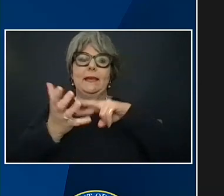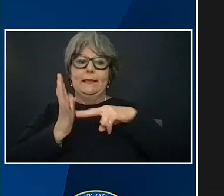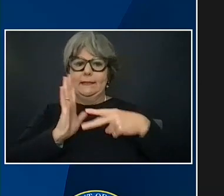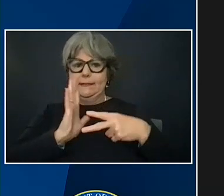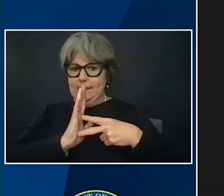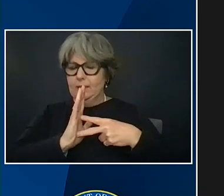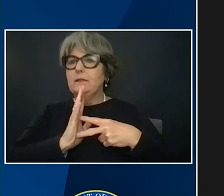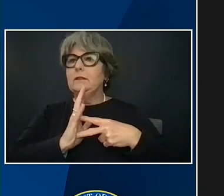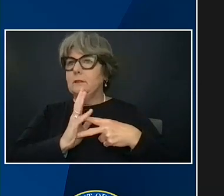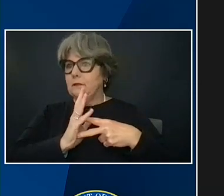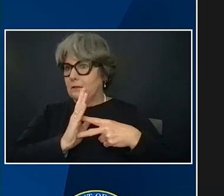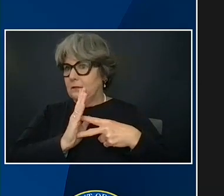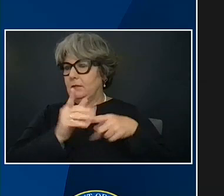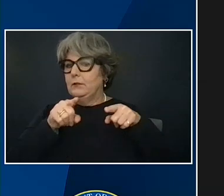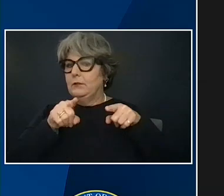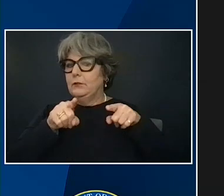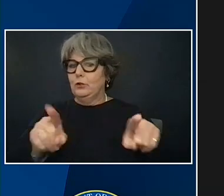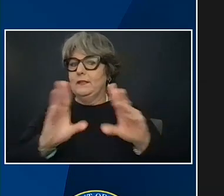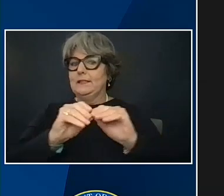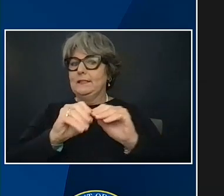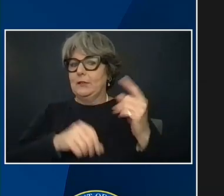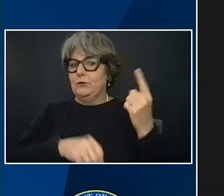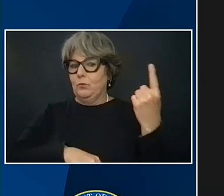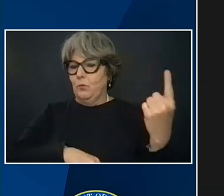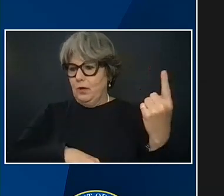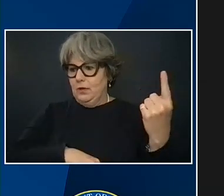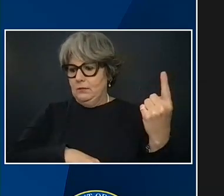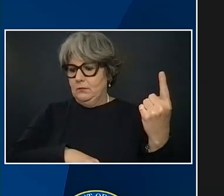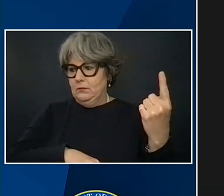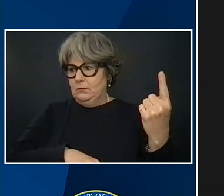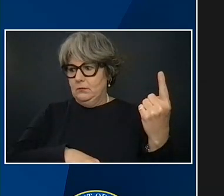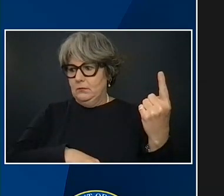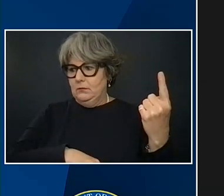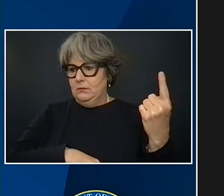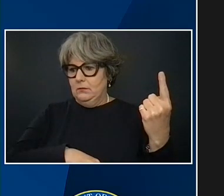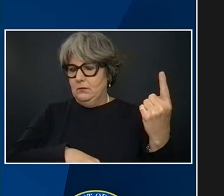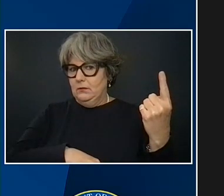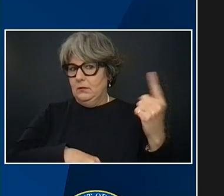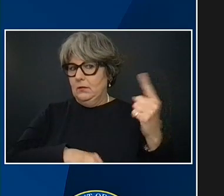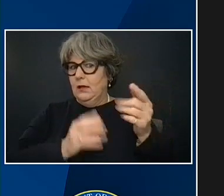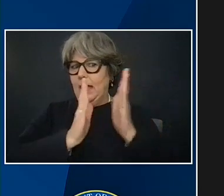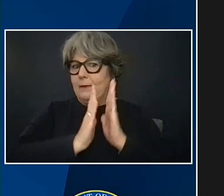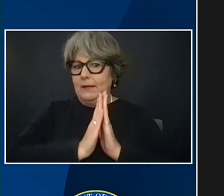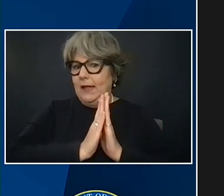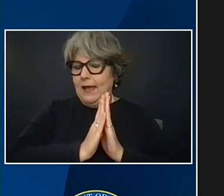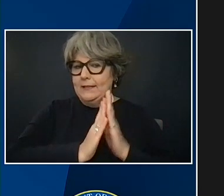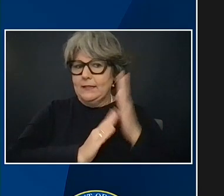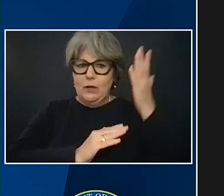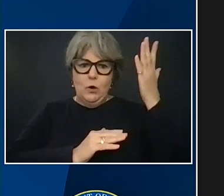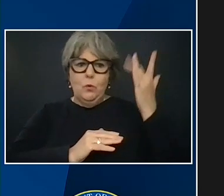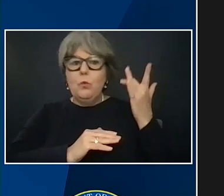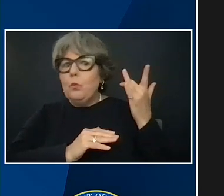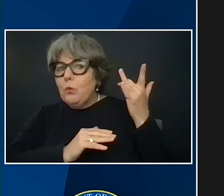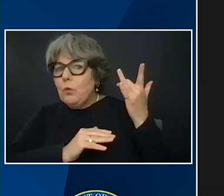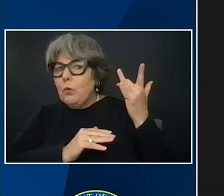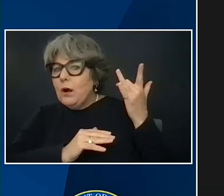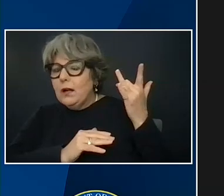session one. So when, you know, I'm not asking for why, you know, my proposals weren't incorporated.